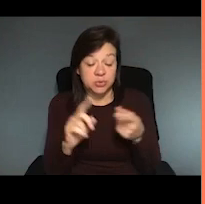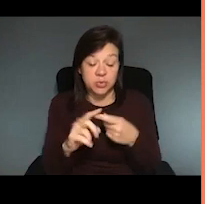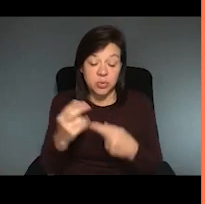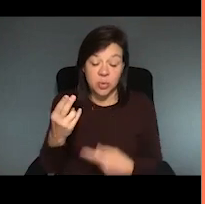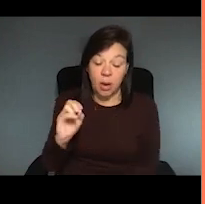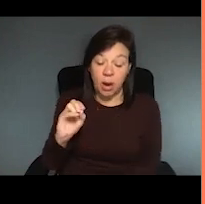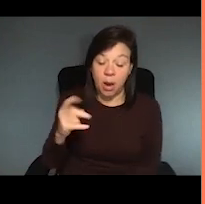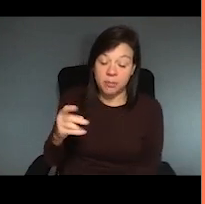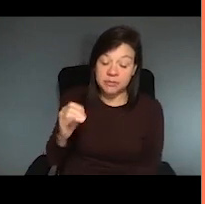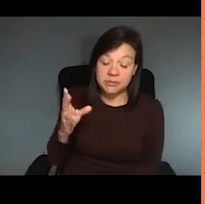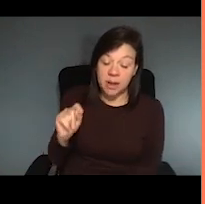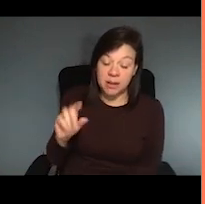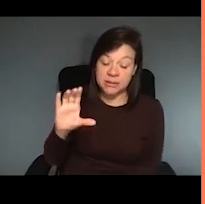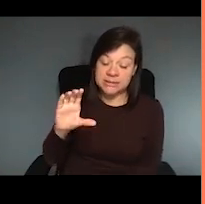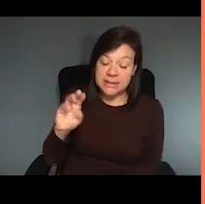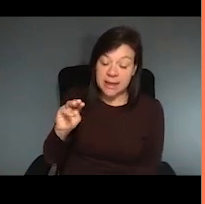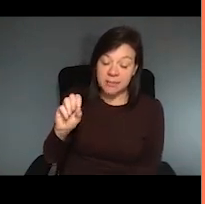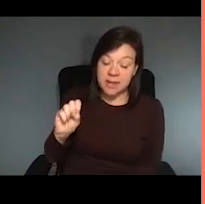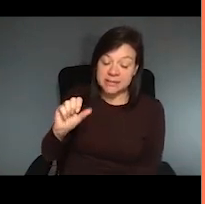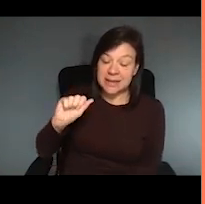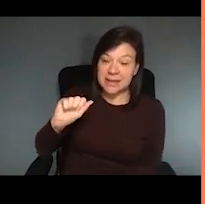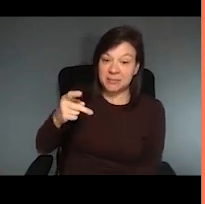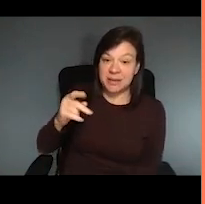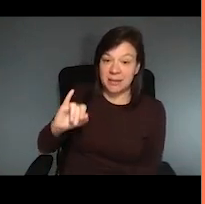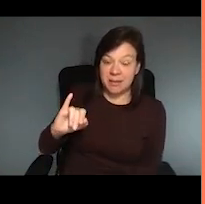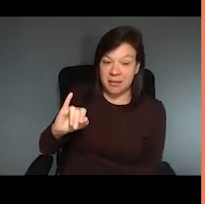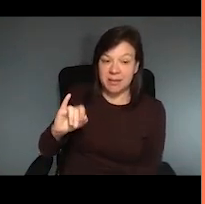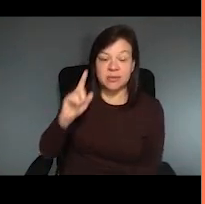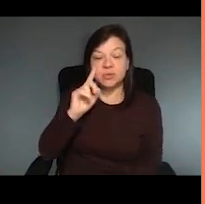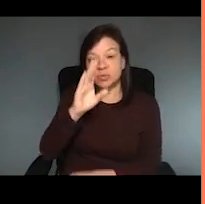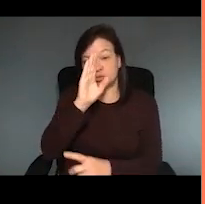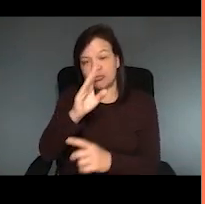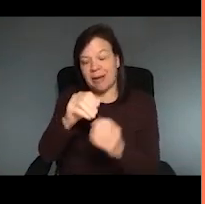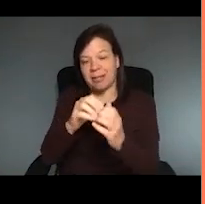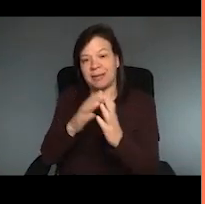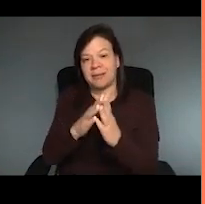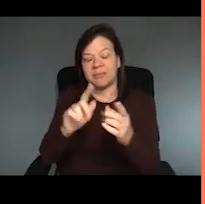HubSpot CMS-API TO DIRECTLY IMPLEMENT THAT INTO THE HEADER.